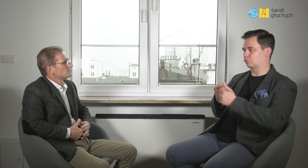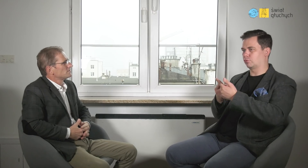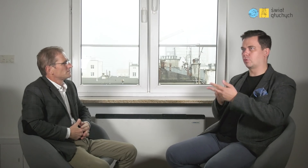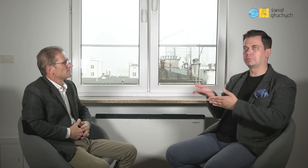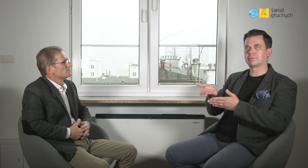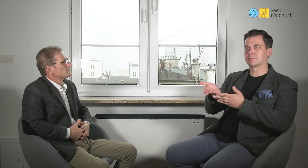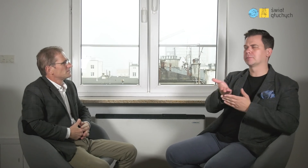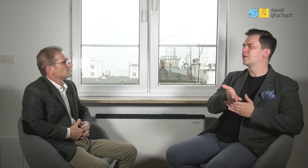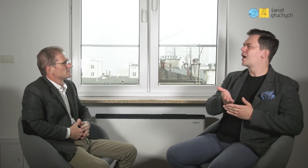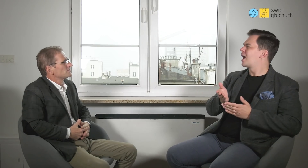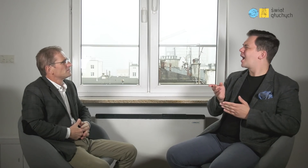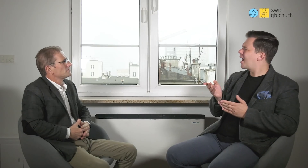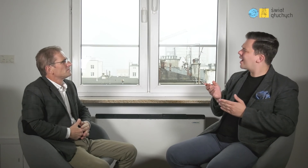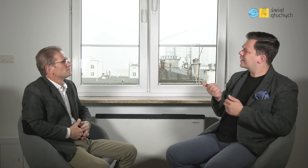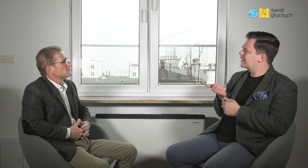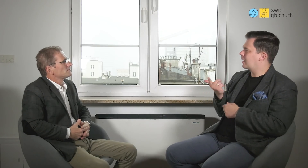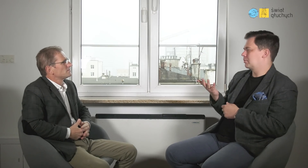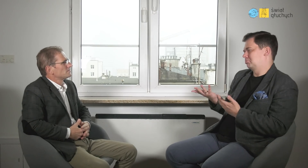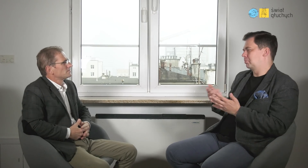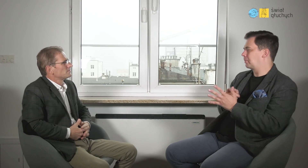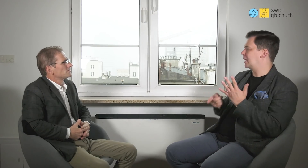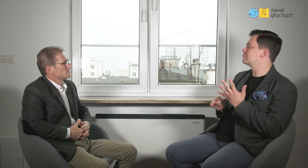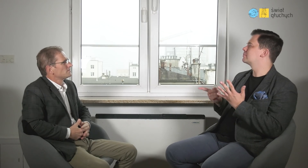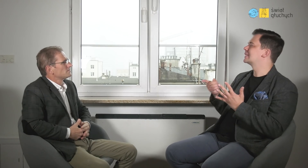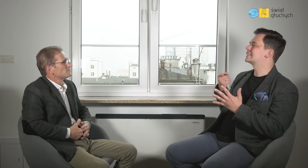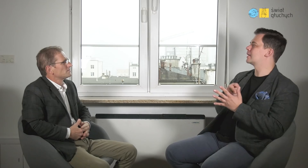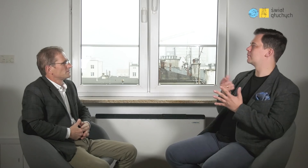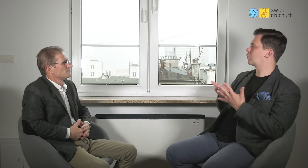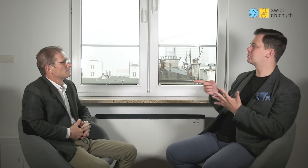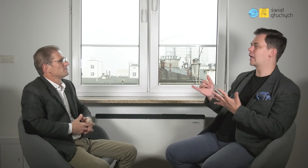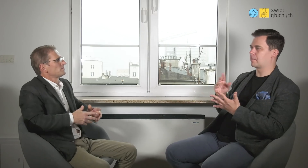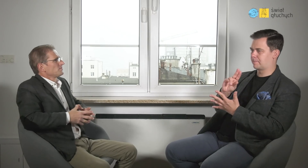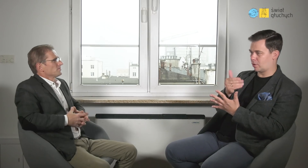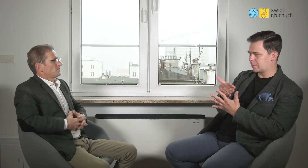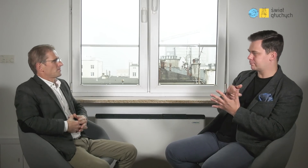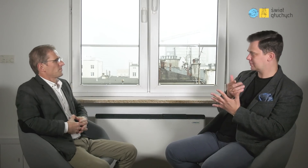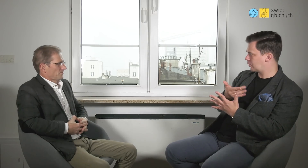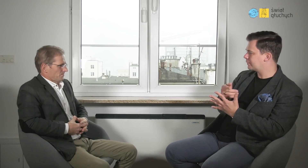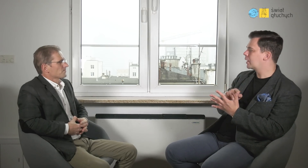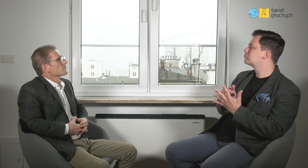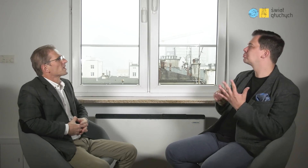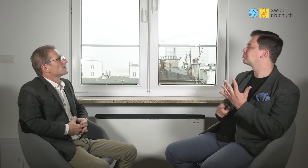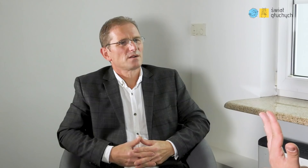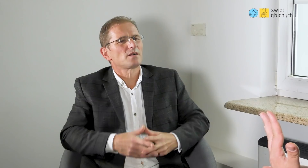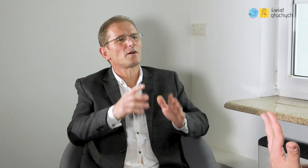You want there to be a Polish Sign Language law, what's next?